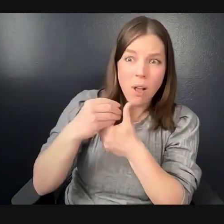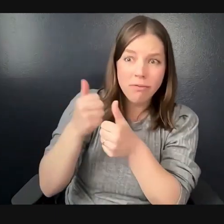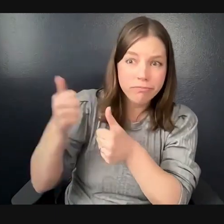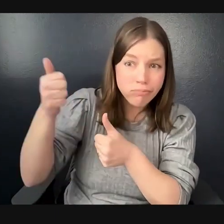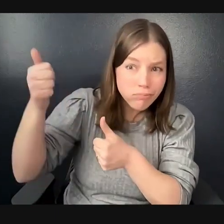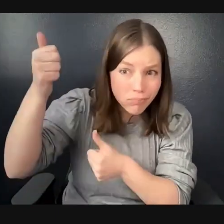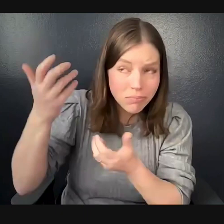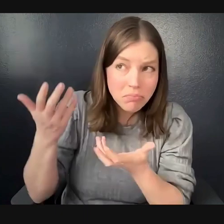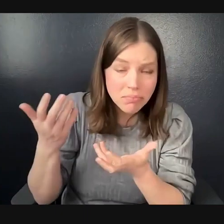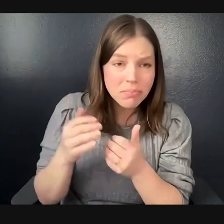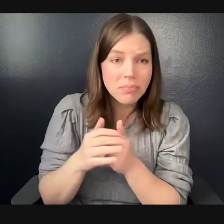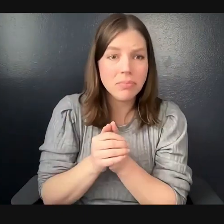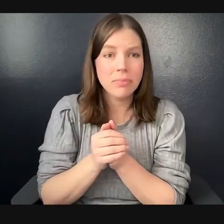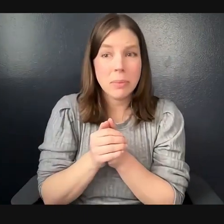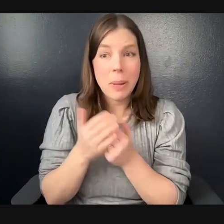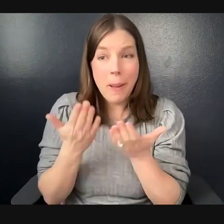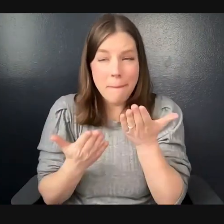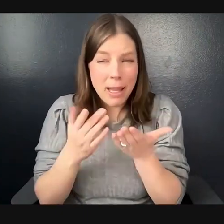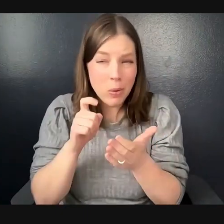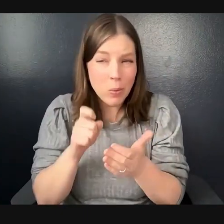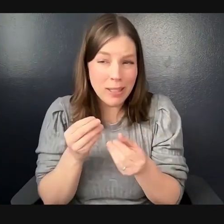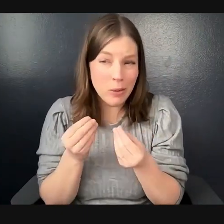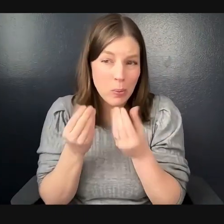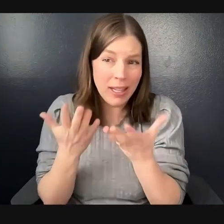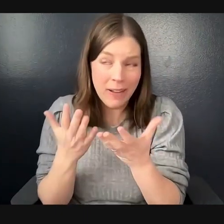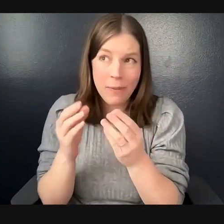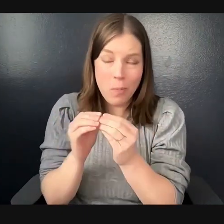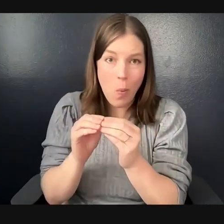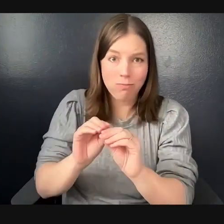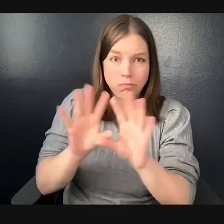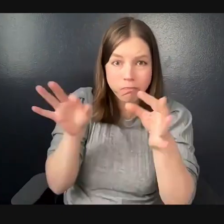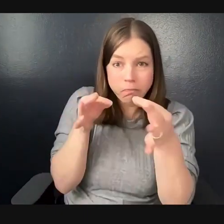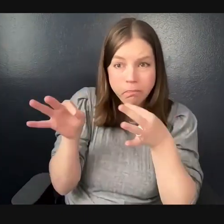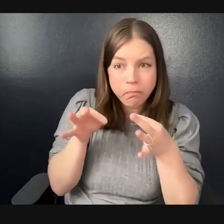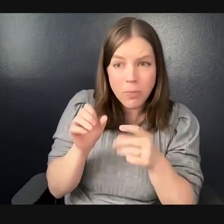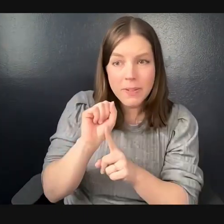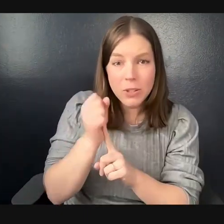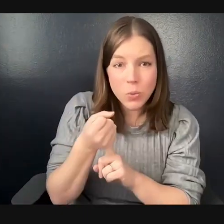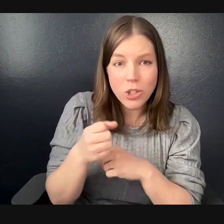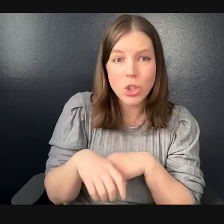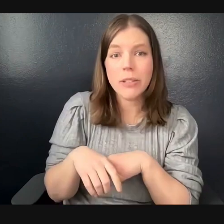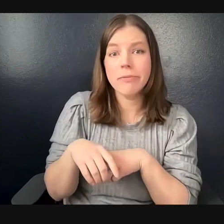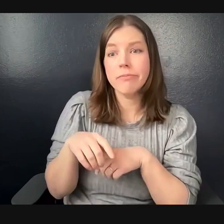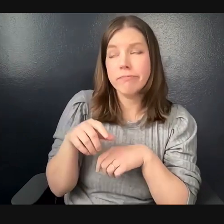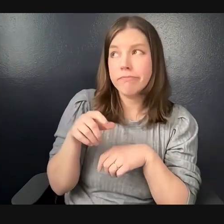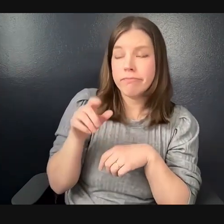Those people may need to be involved in helping resolve the issue. And you make an offer more clarity to them